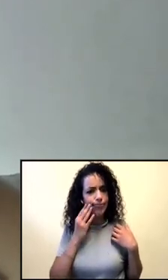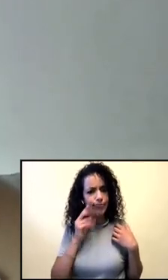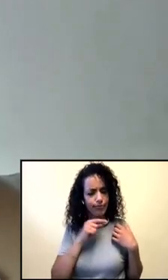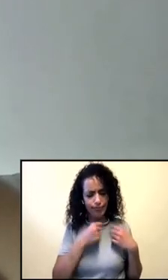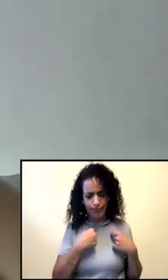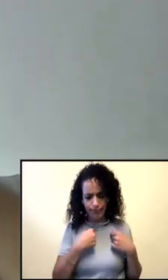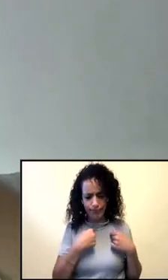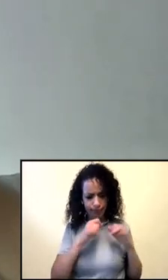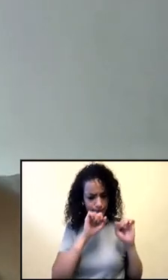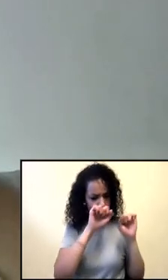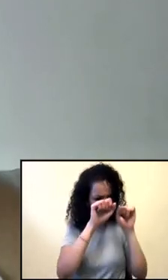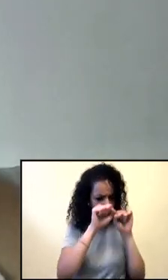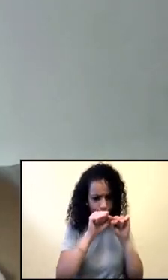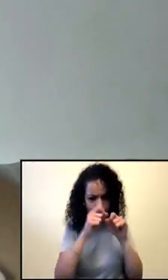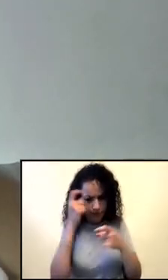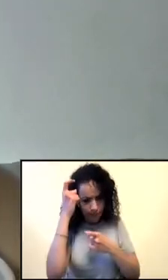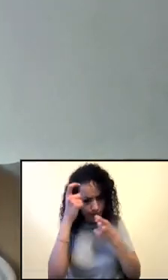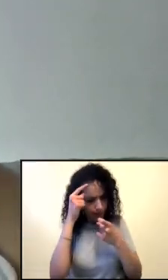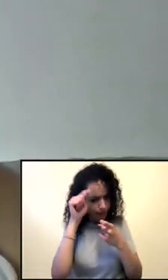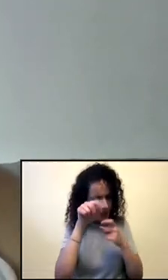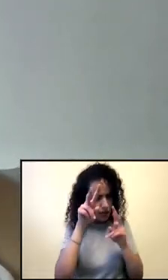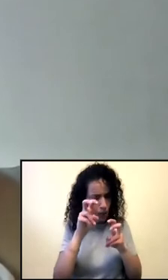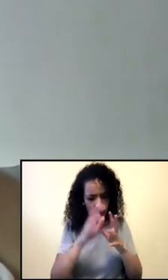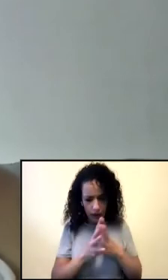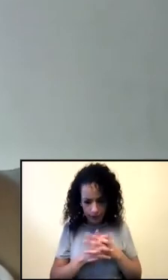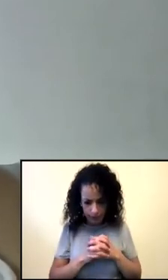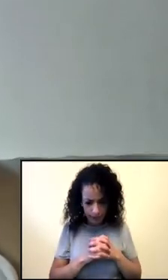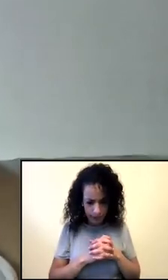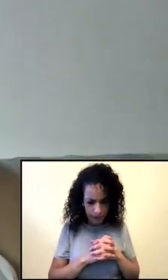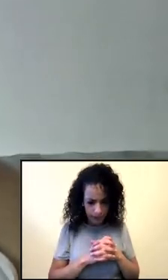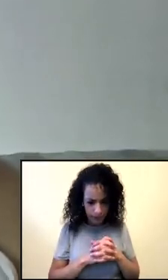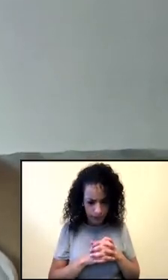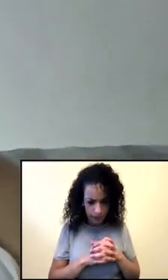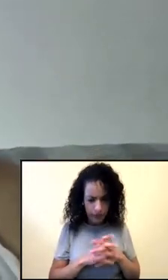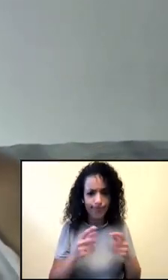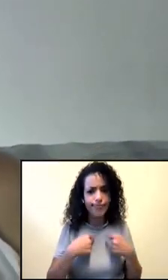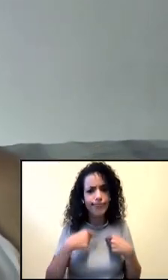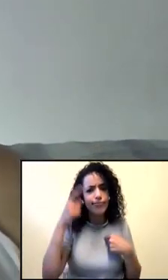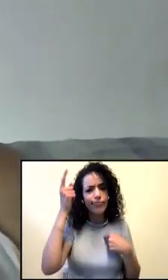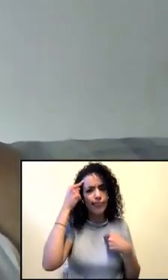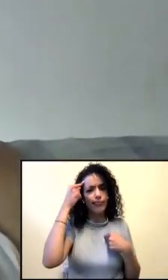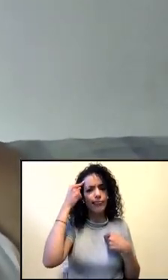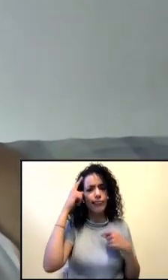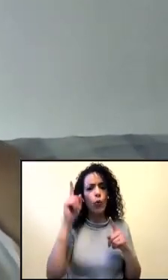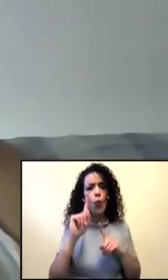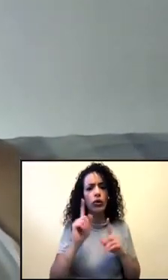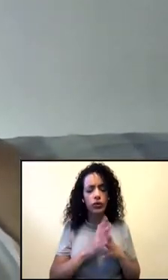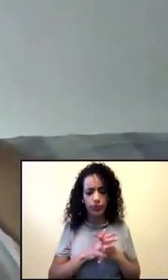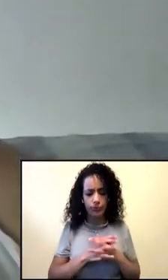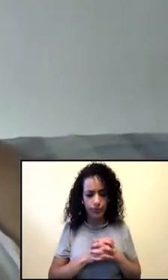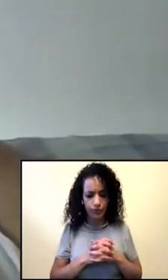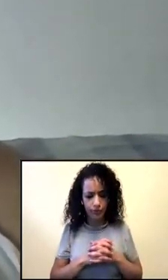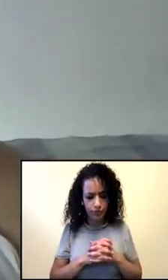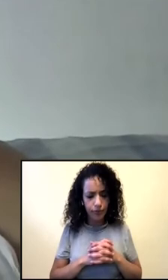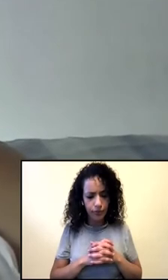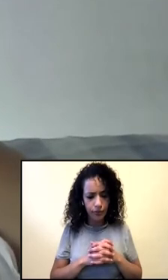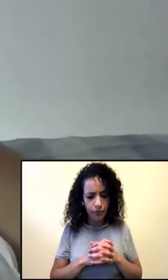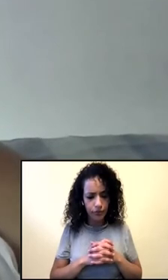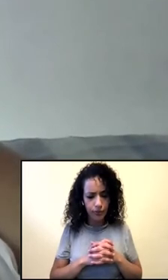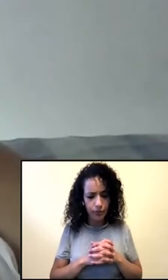and thinking about this topic, really it was what came to my mind was how even in spiritual texts